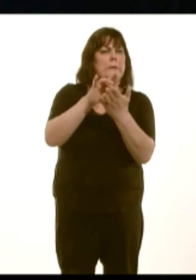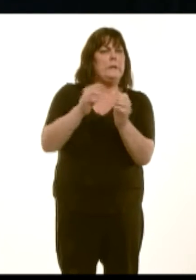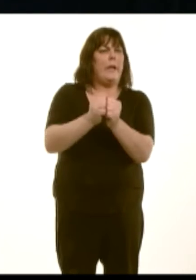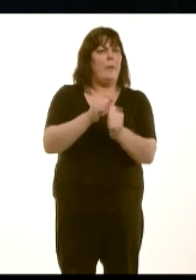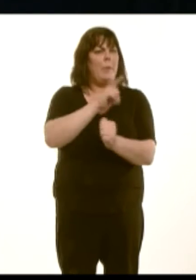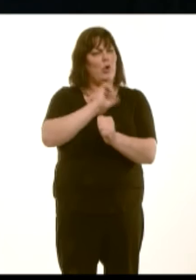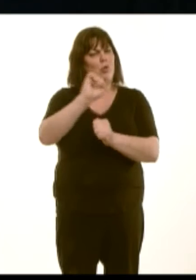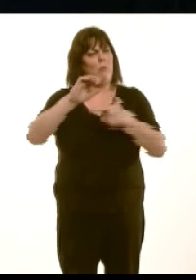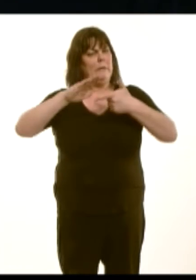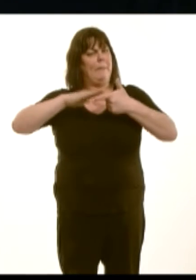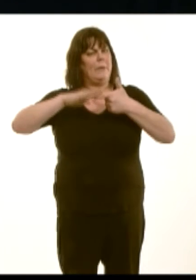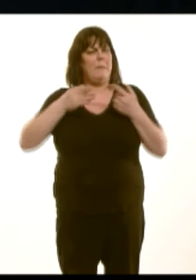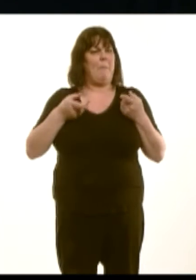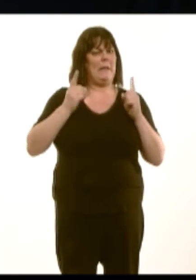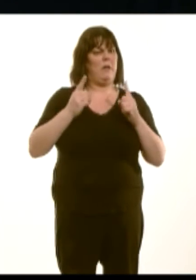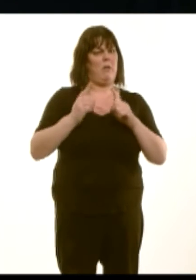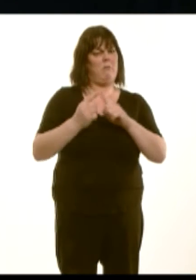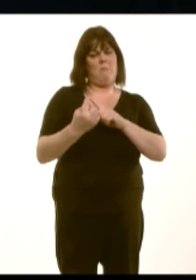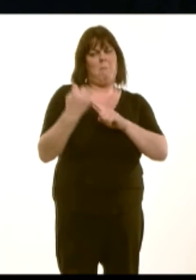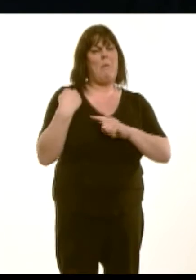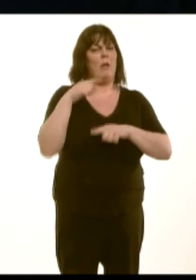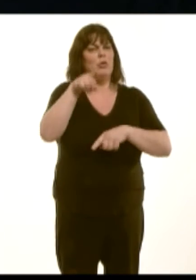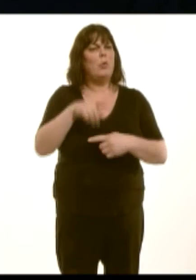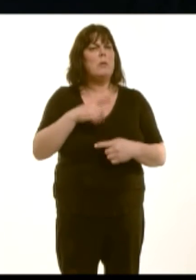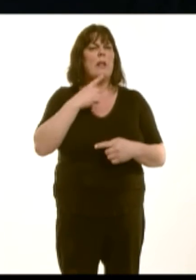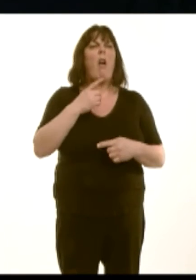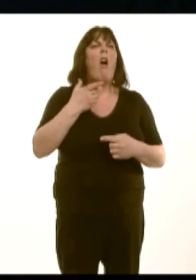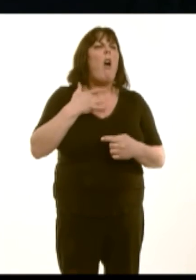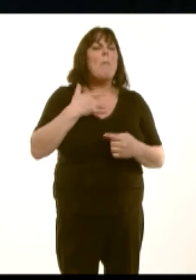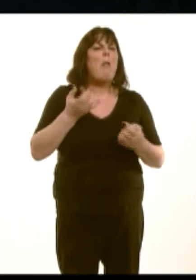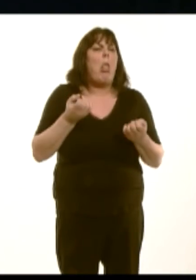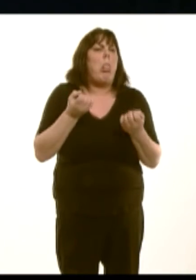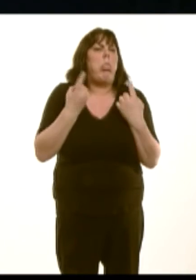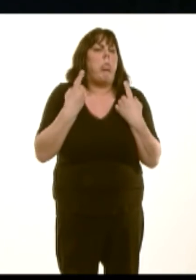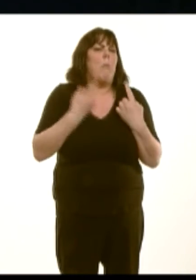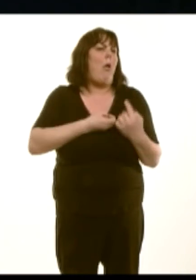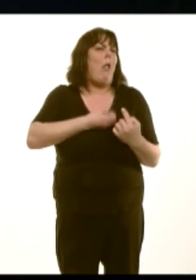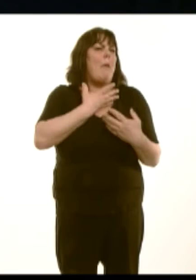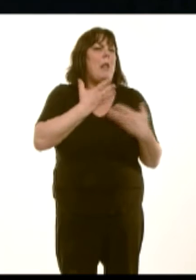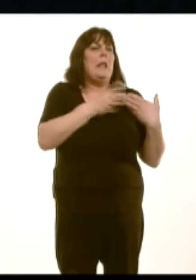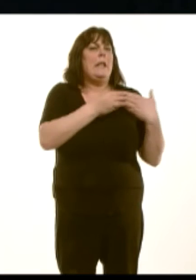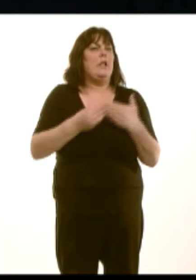sitting behind you, claimed that heíd been actively misled by the Labour leadership of the council in recent events.